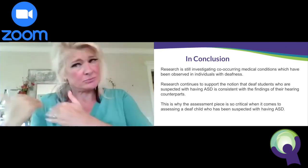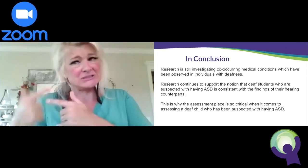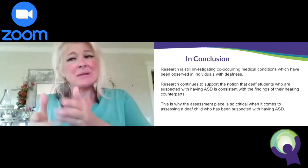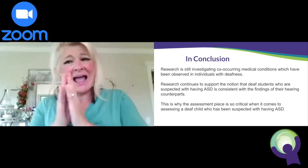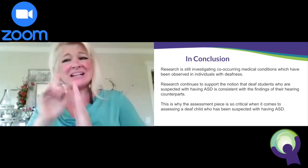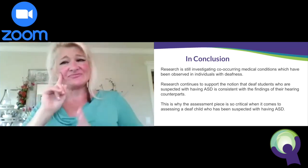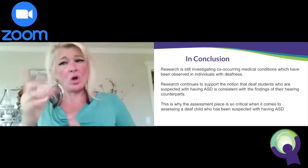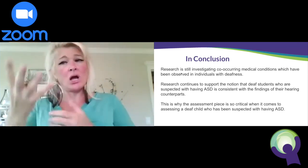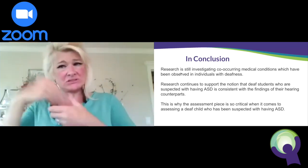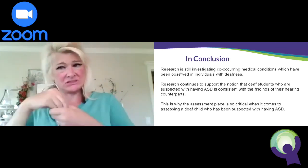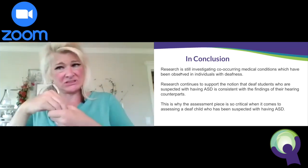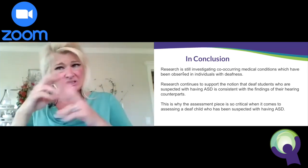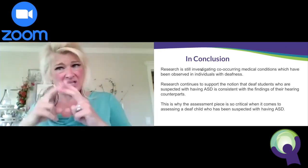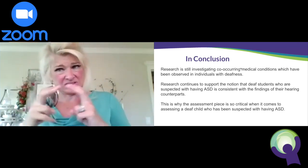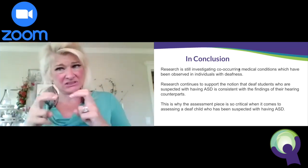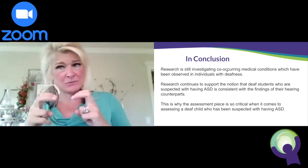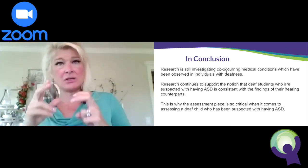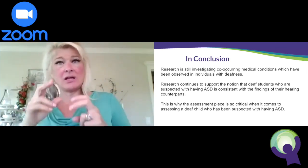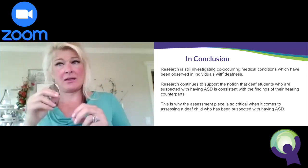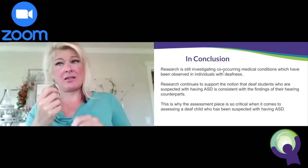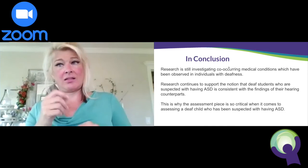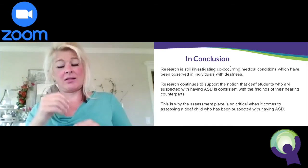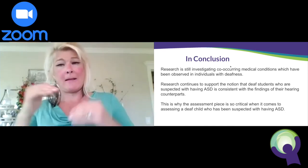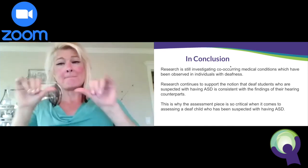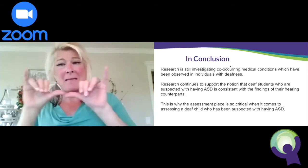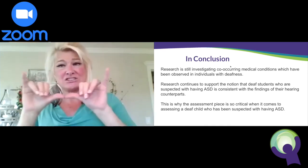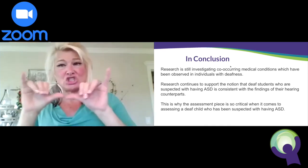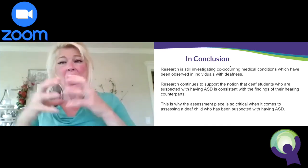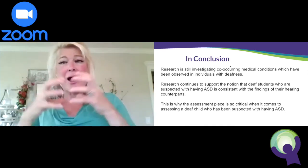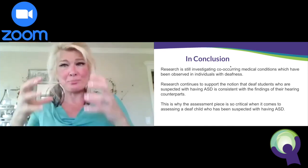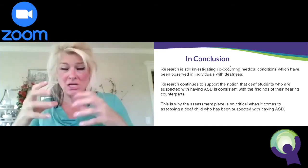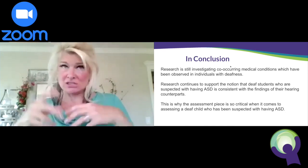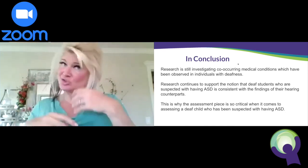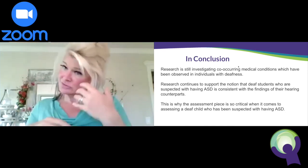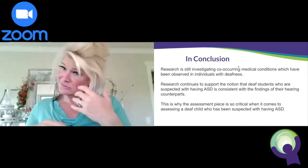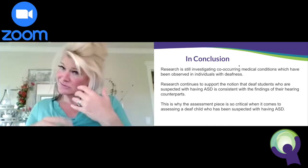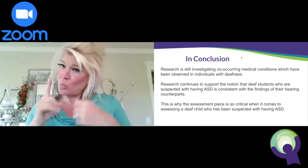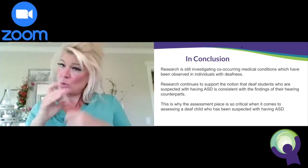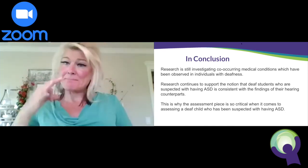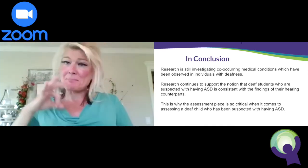and having those autism students to be involved in that program as well. It really